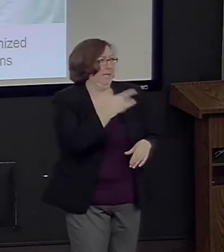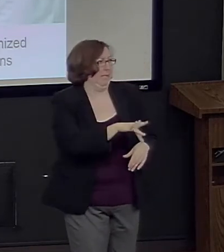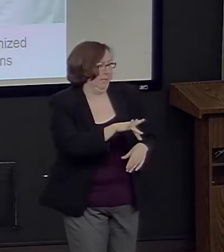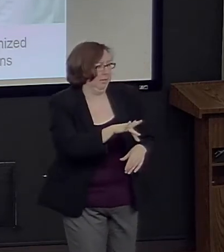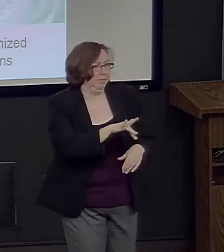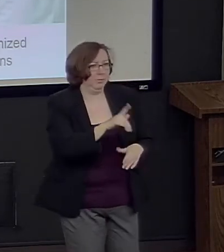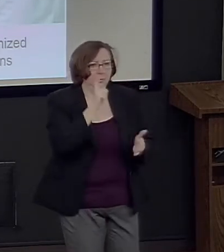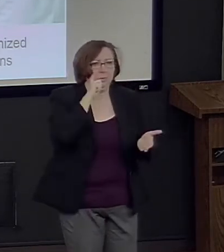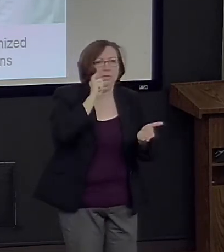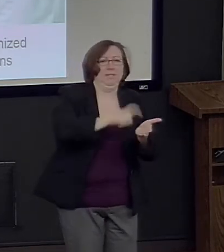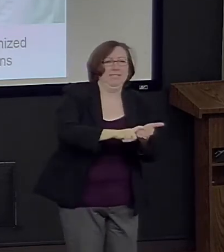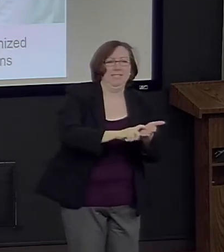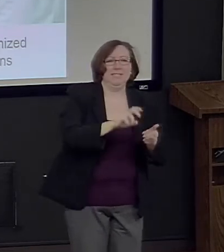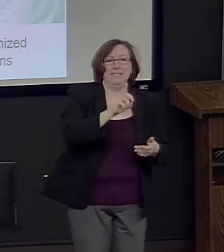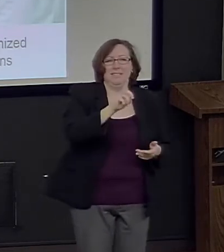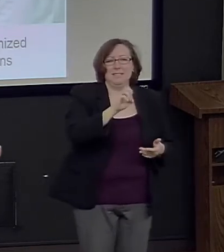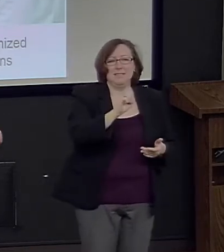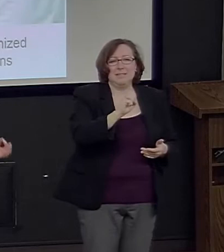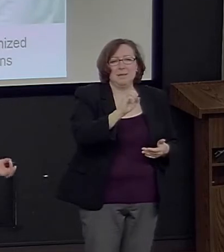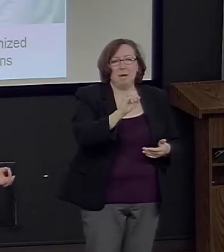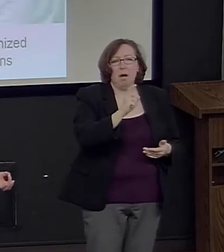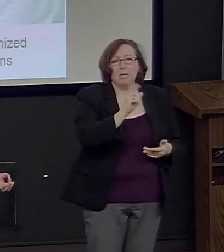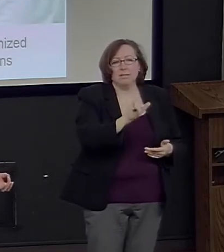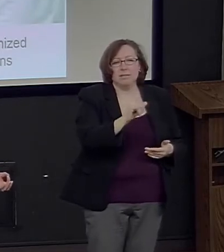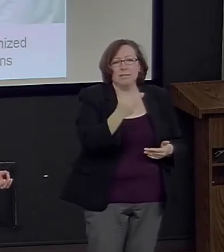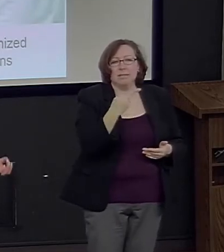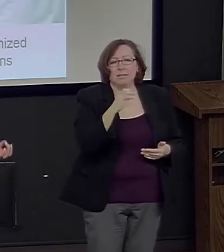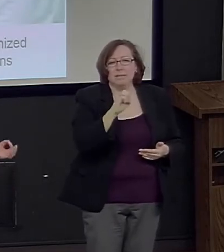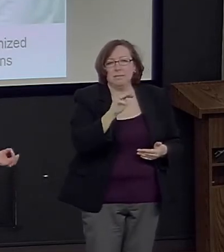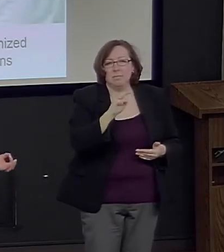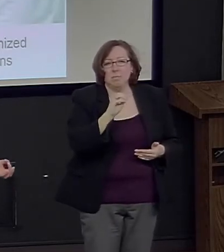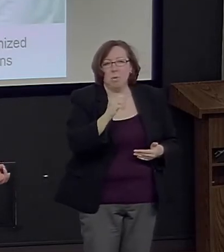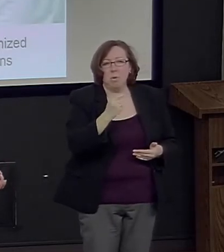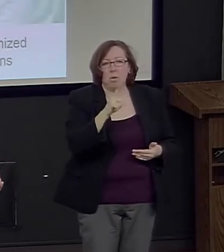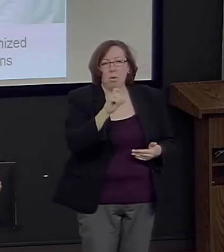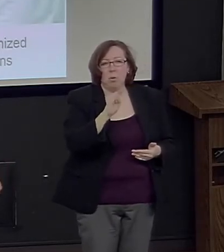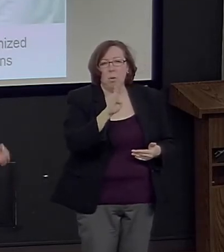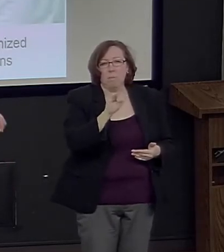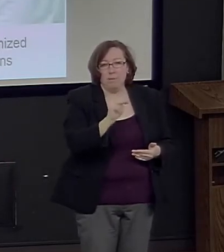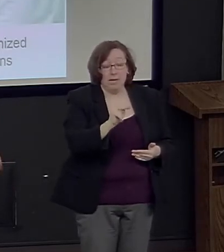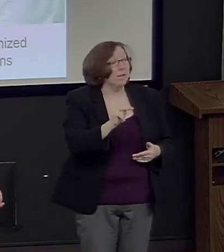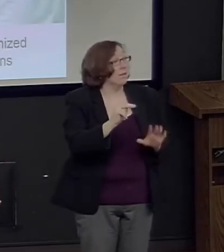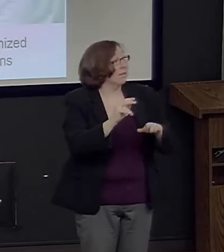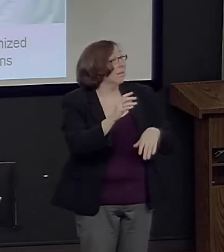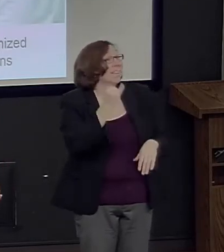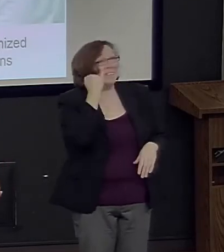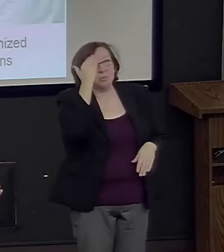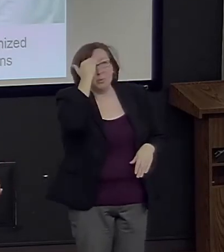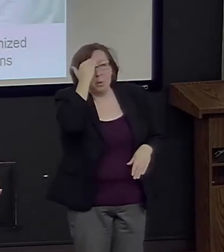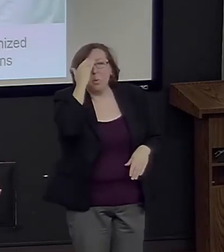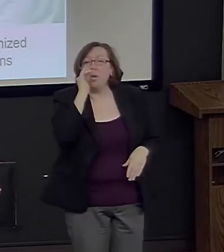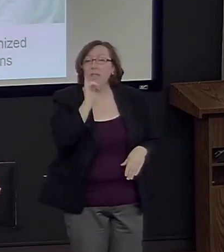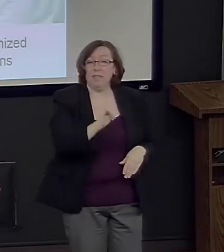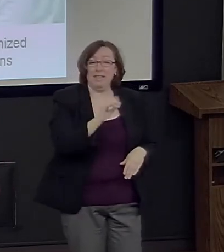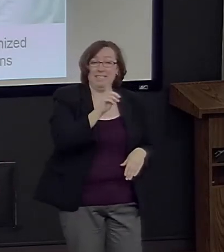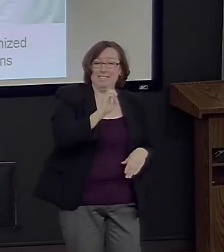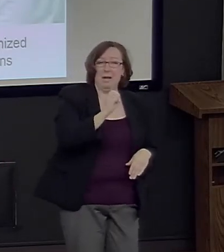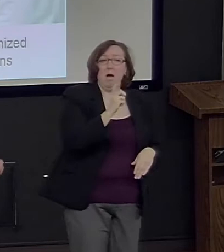For anybody who might be interested in this, deoxyhemoglobin is paramagnetic. It distorts the magnetic resonance signal,